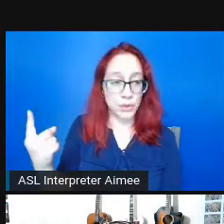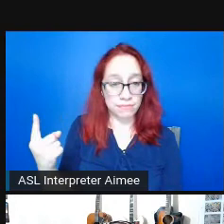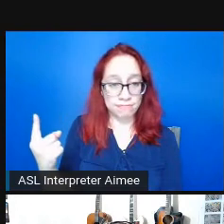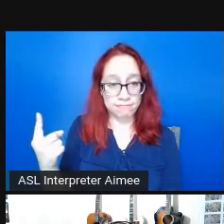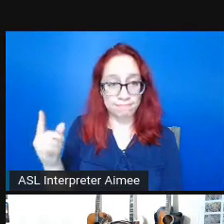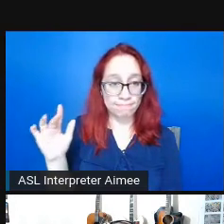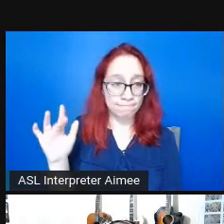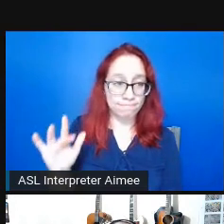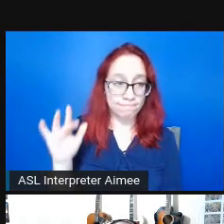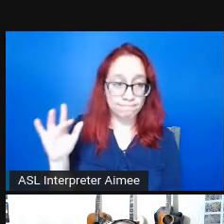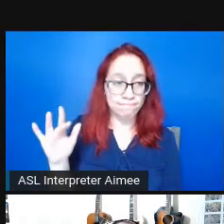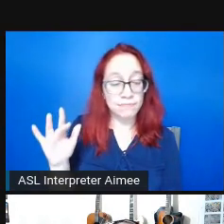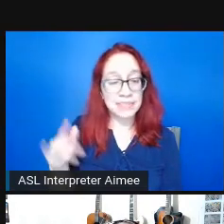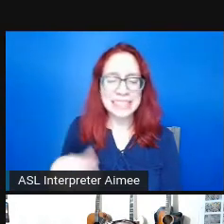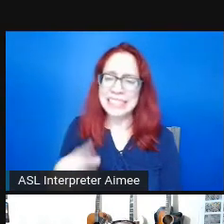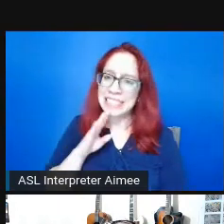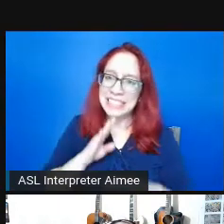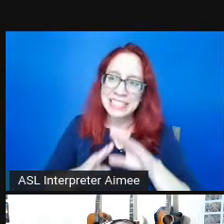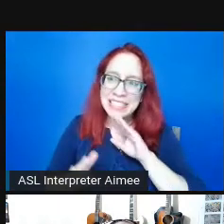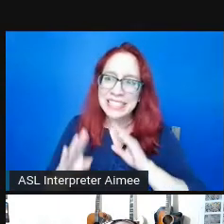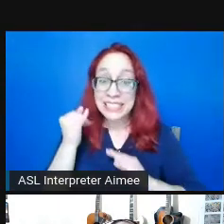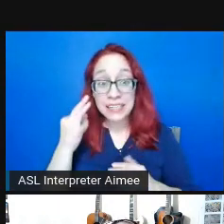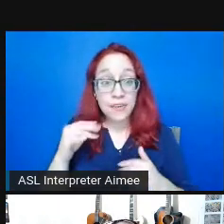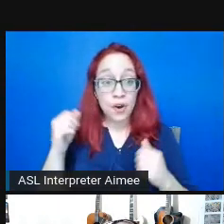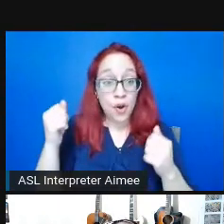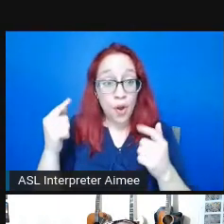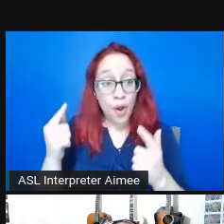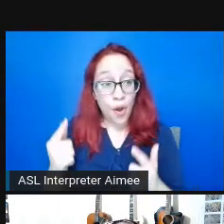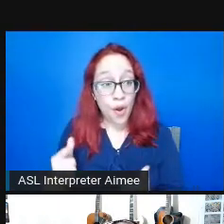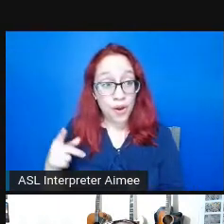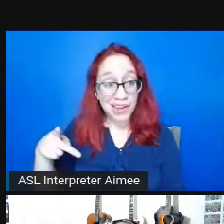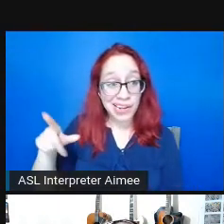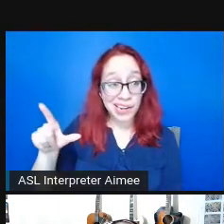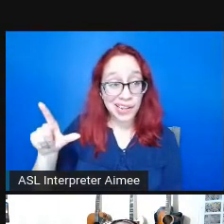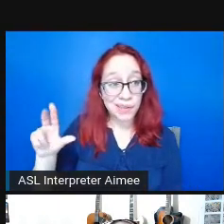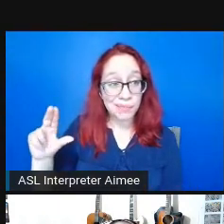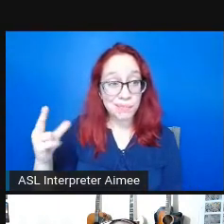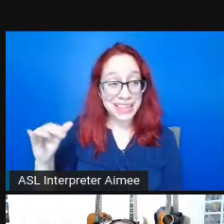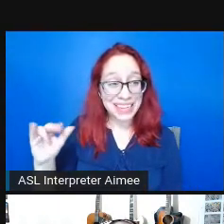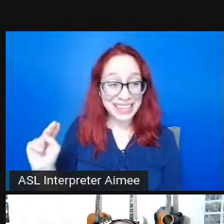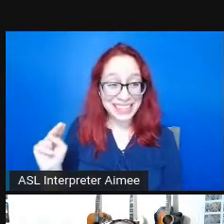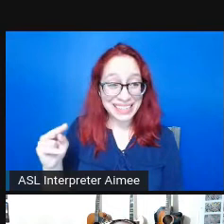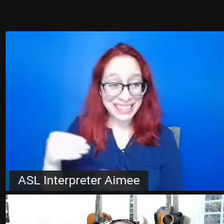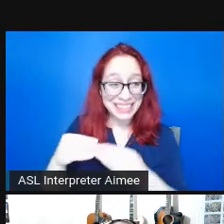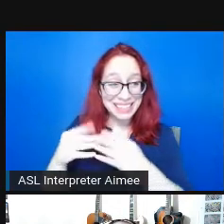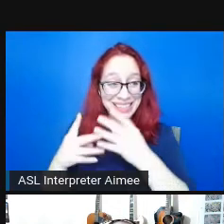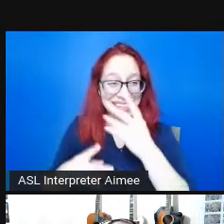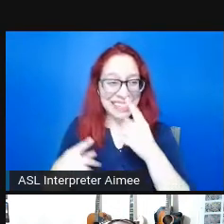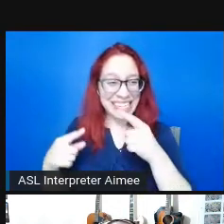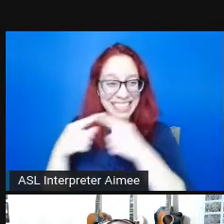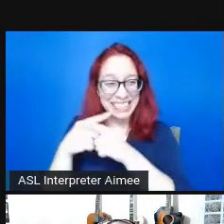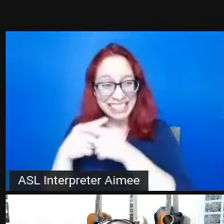Slightly frustratingly, if I have all of these plugins going at once, they do kind of contend with each other a little bit,